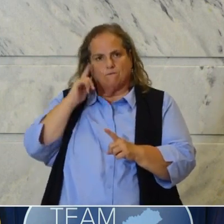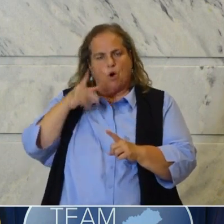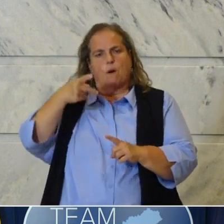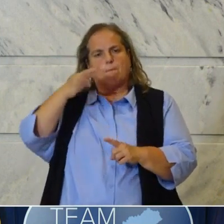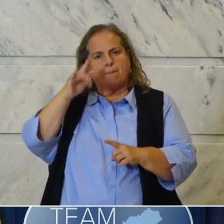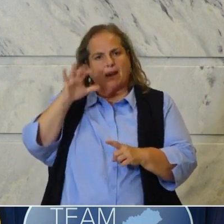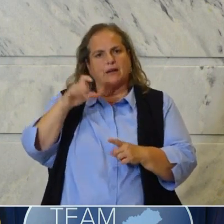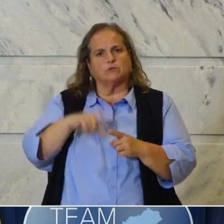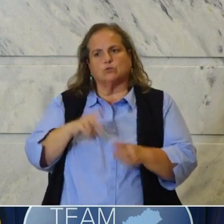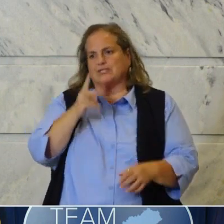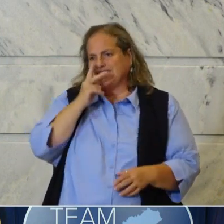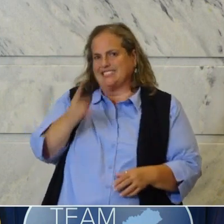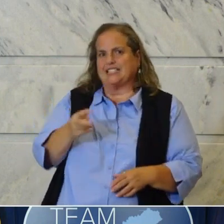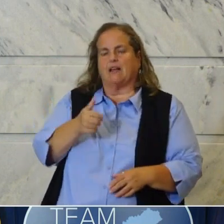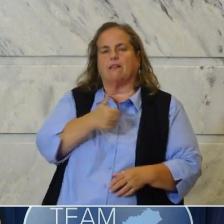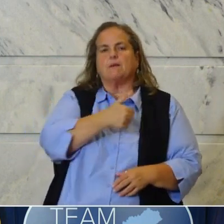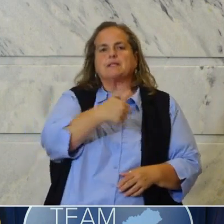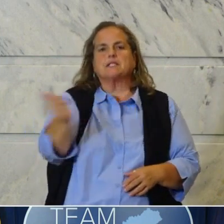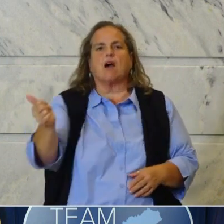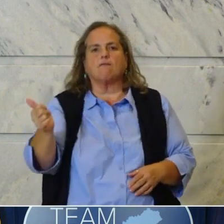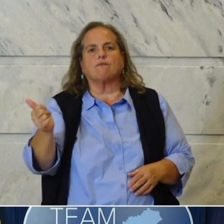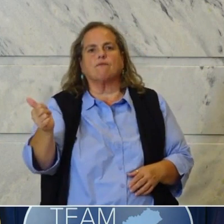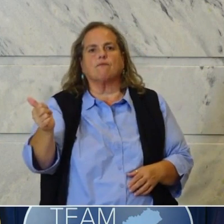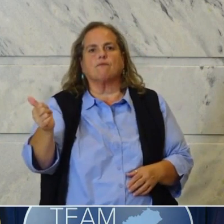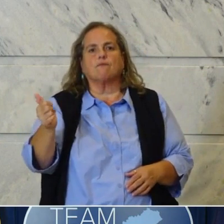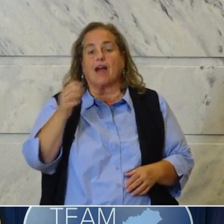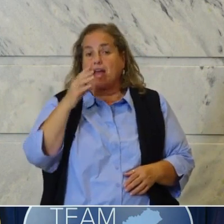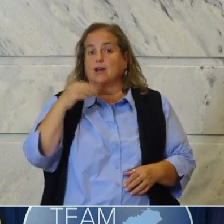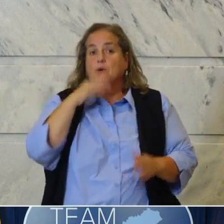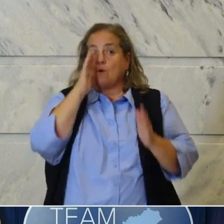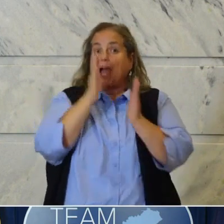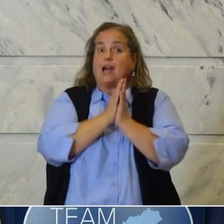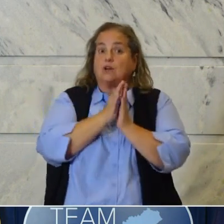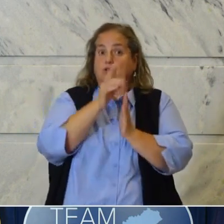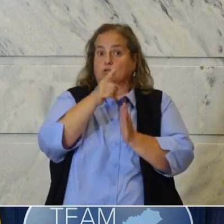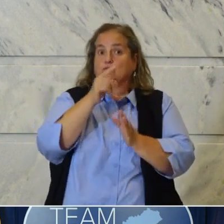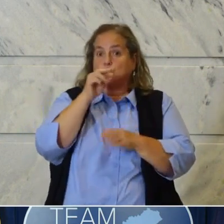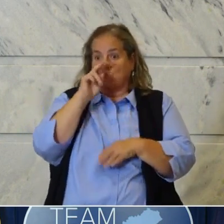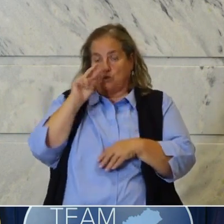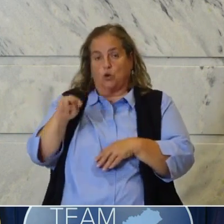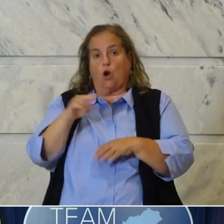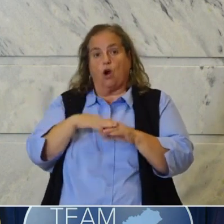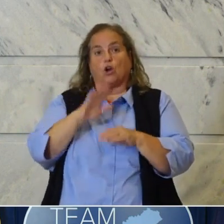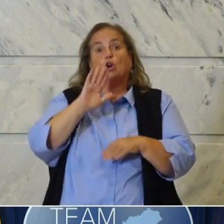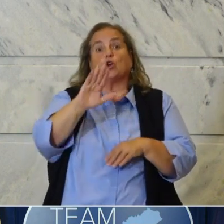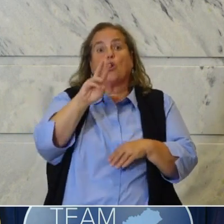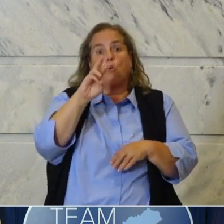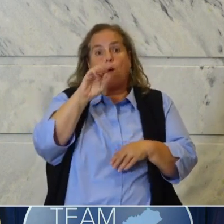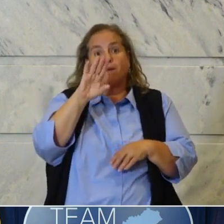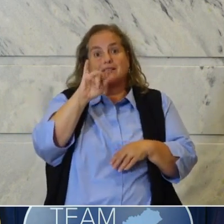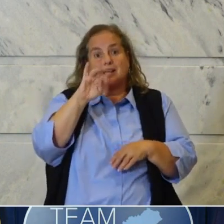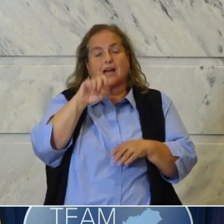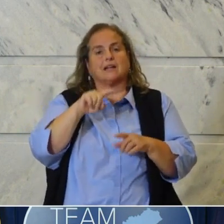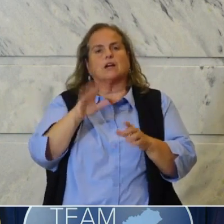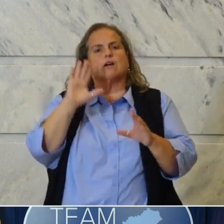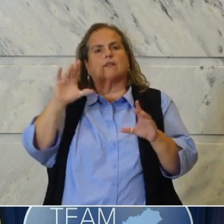we'll even ask you to consider putting on your own website that little table that just shows those numbers. So we're all consistent and for the colleges and